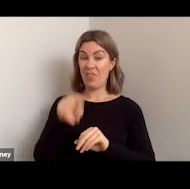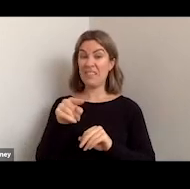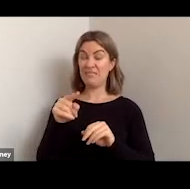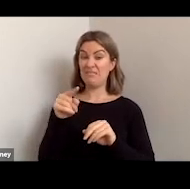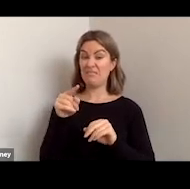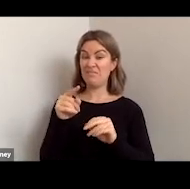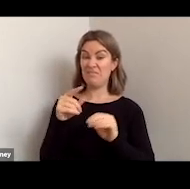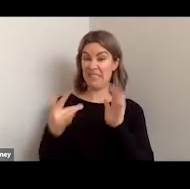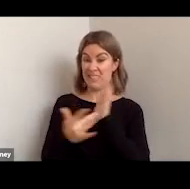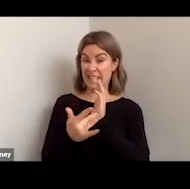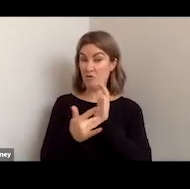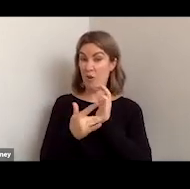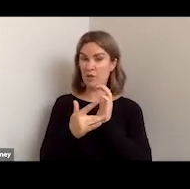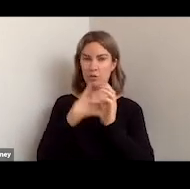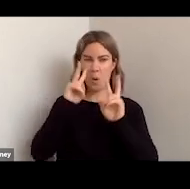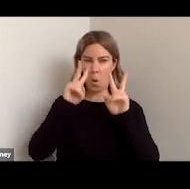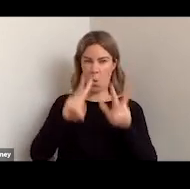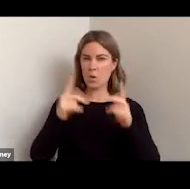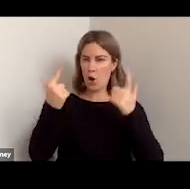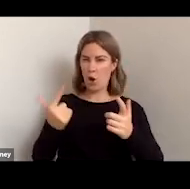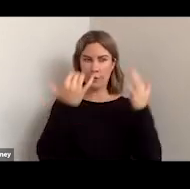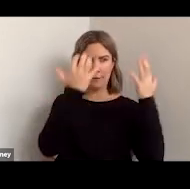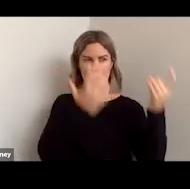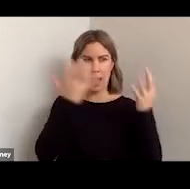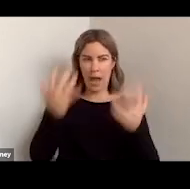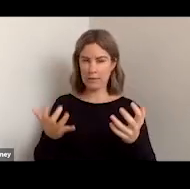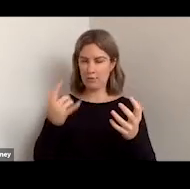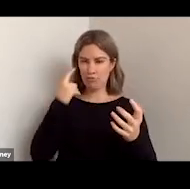and lots of big data what is likely to happen with you. So one of the